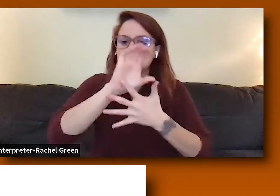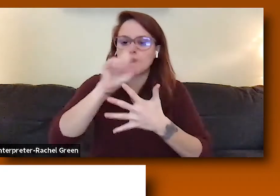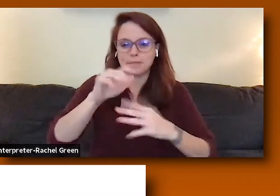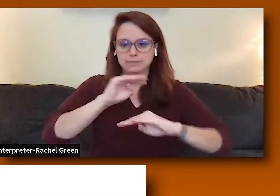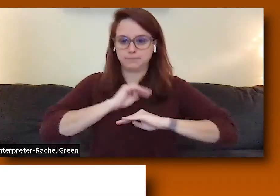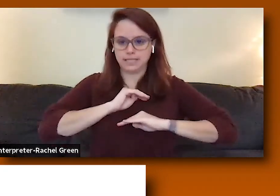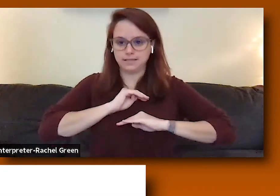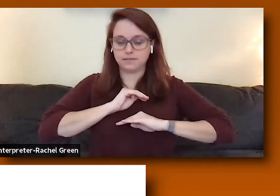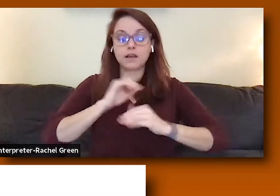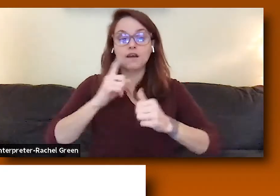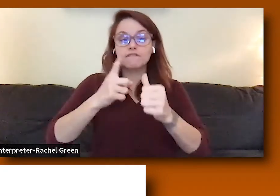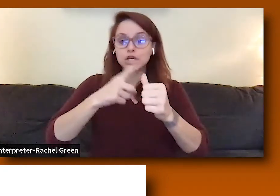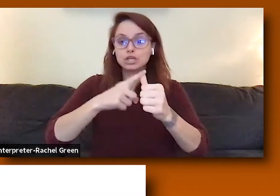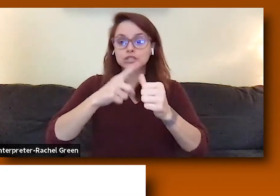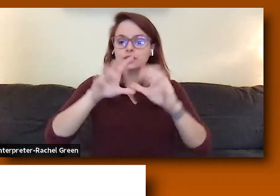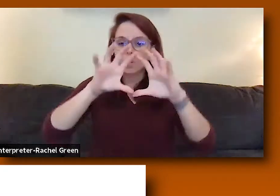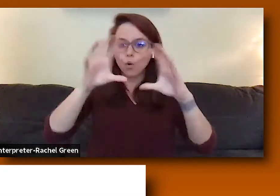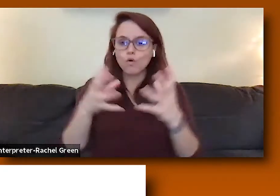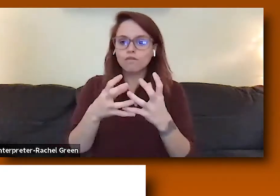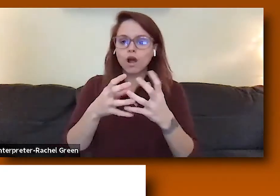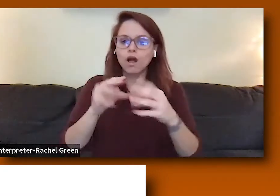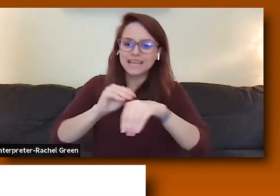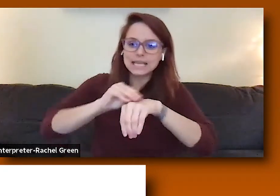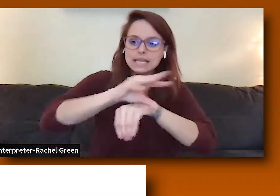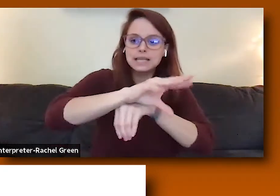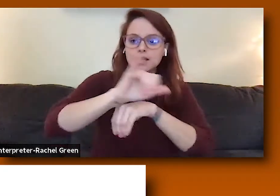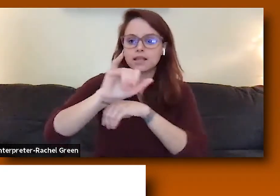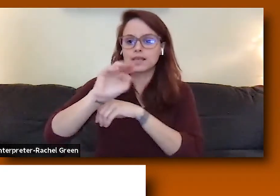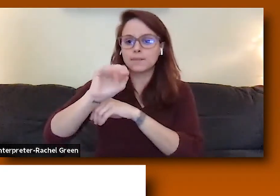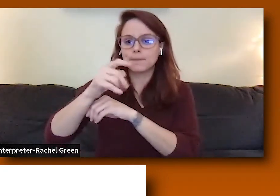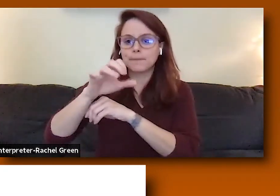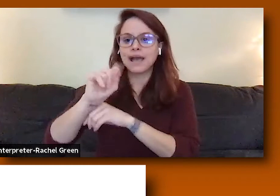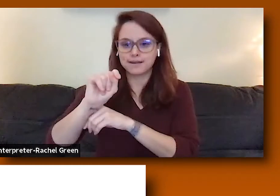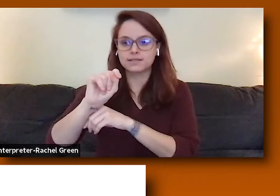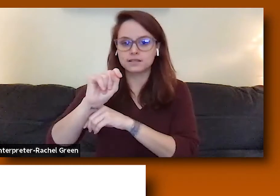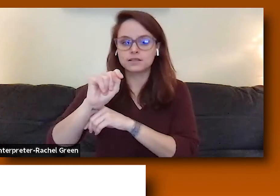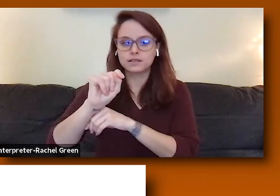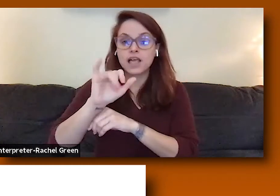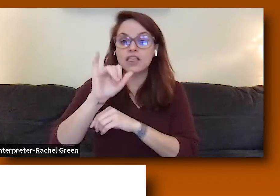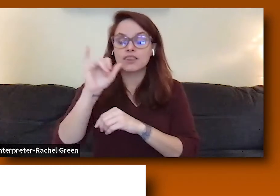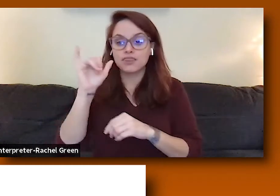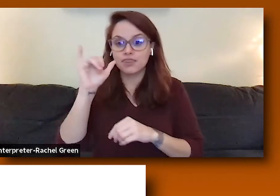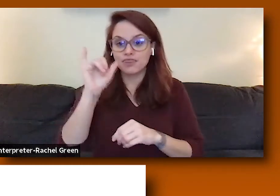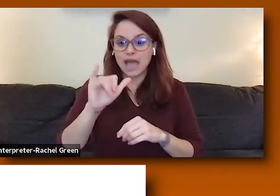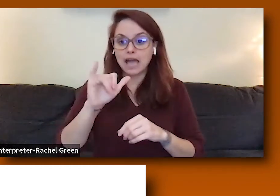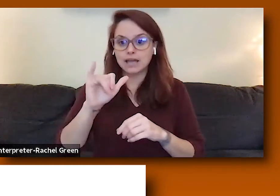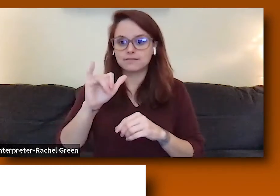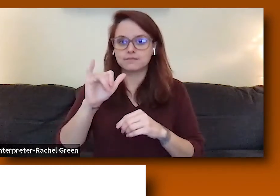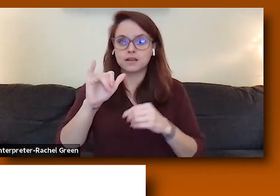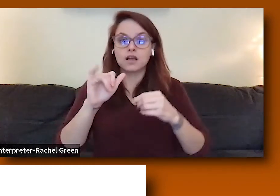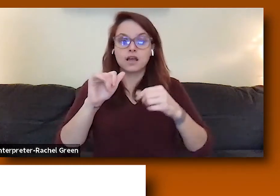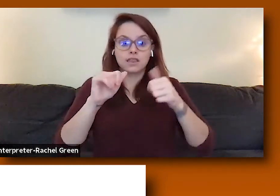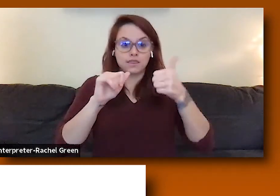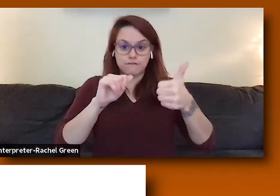The overall impact is the key review outcome. This is based on 5 criterion that I'll go through.